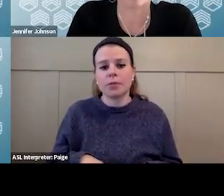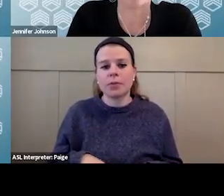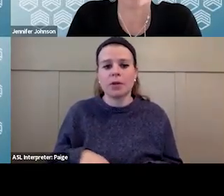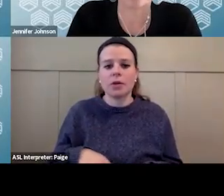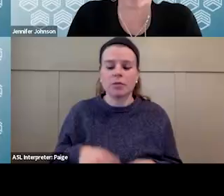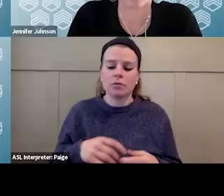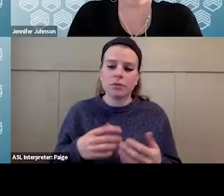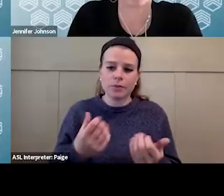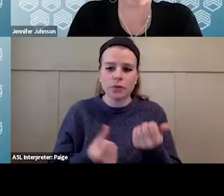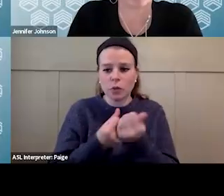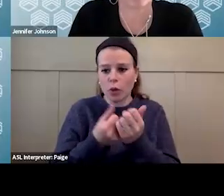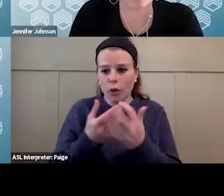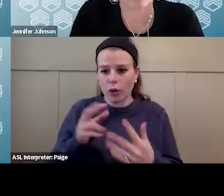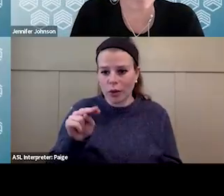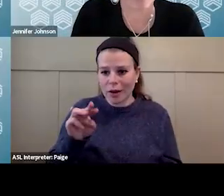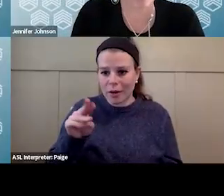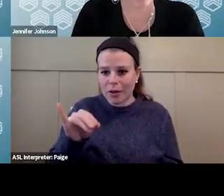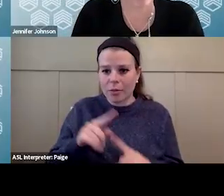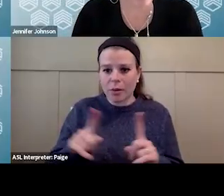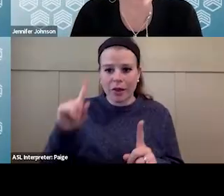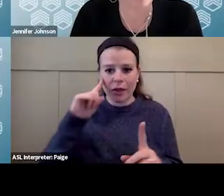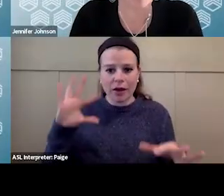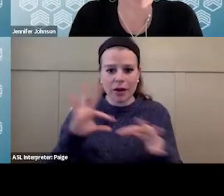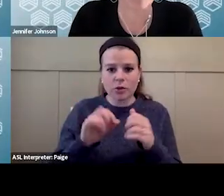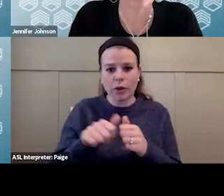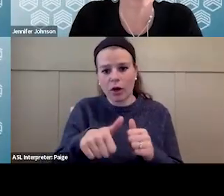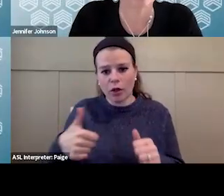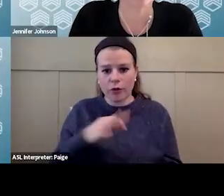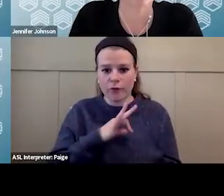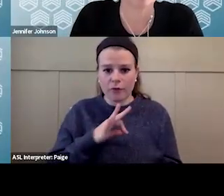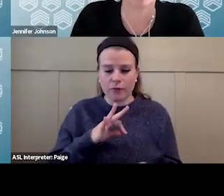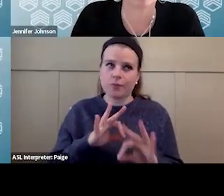Yeah. Um, but there, I think connecting with other family members, there, there may